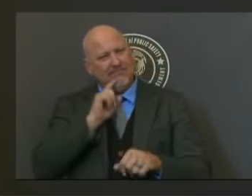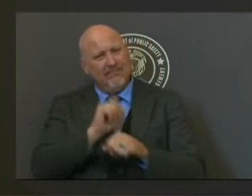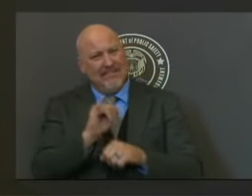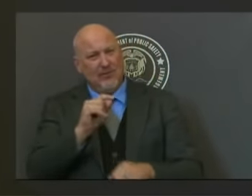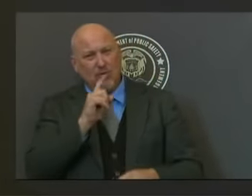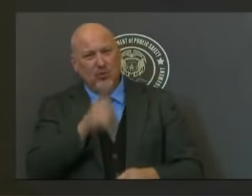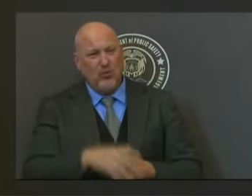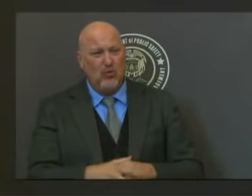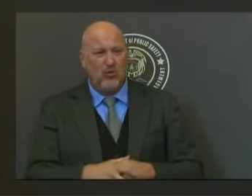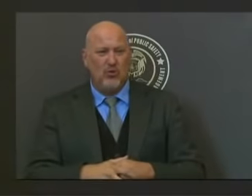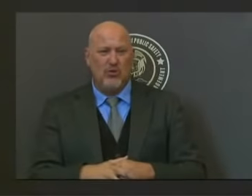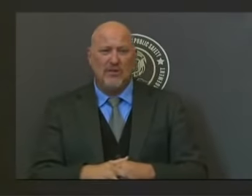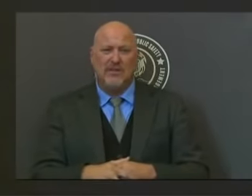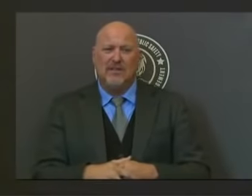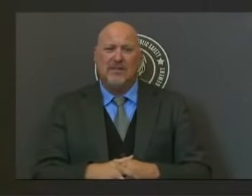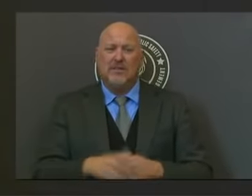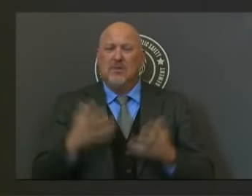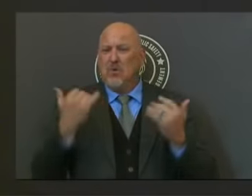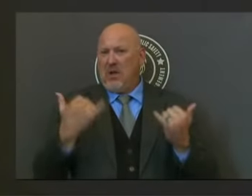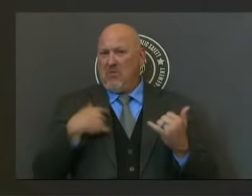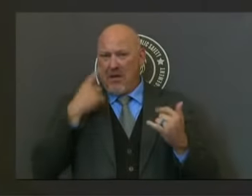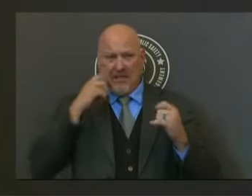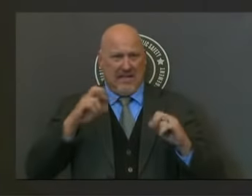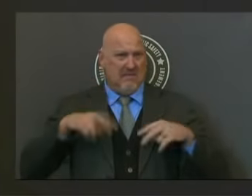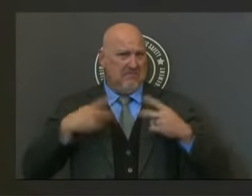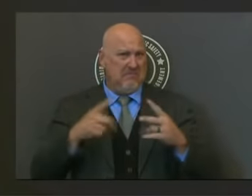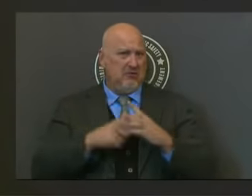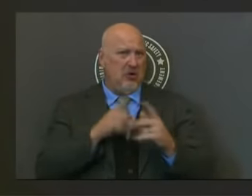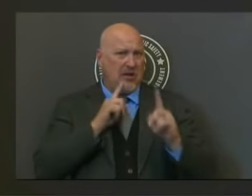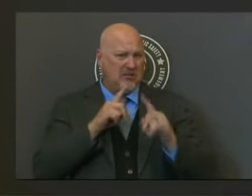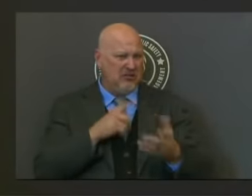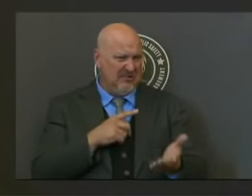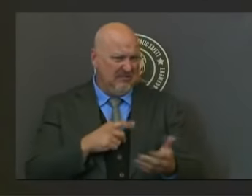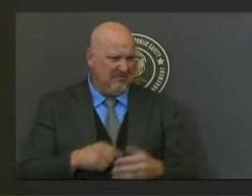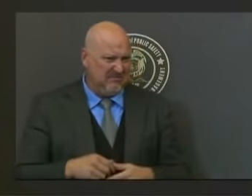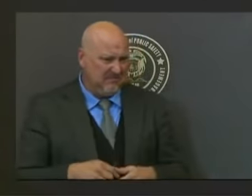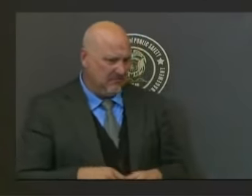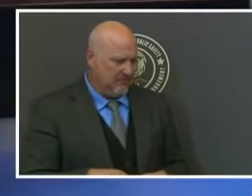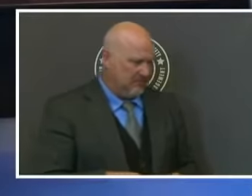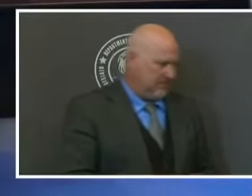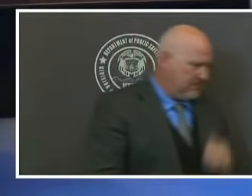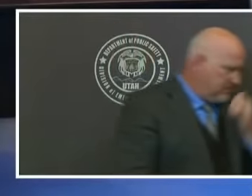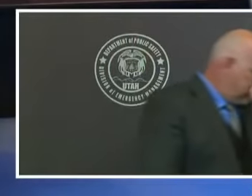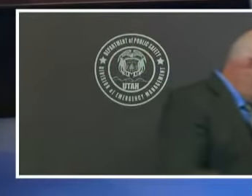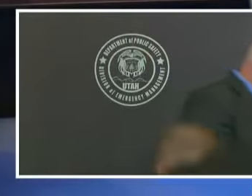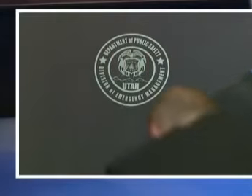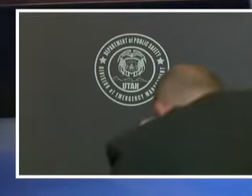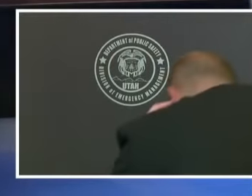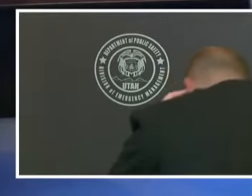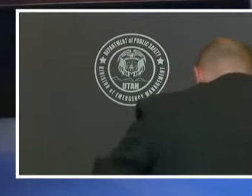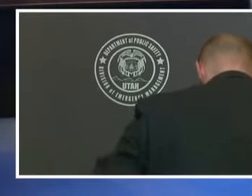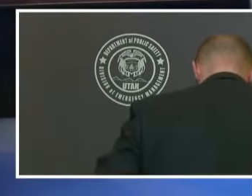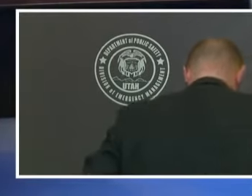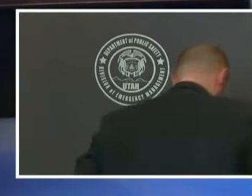try to answer some questions so take a few minutes for some questions all right thank you